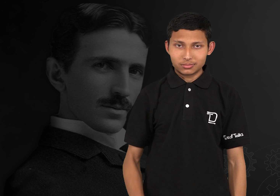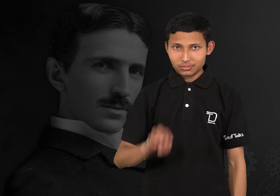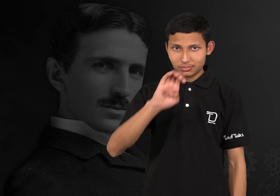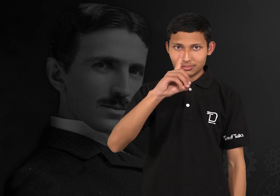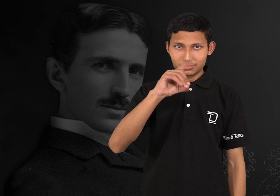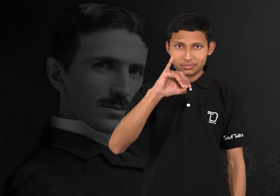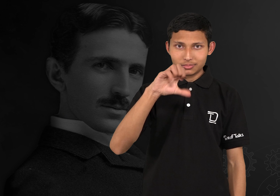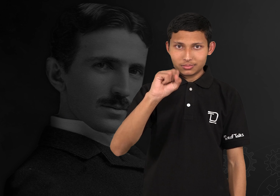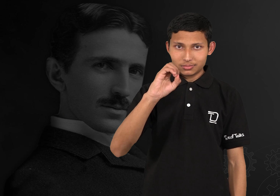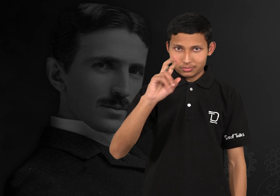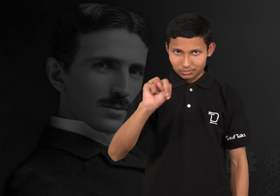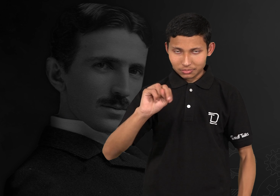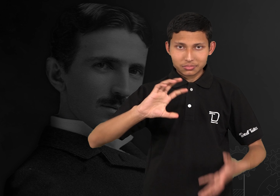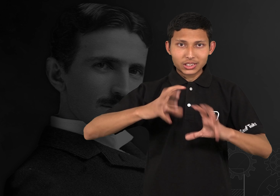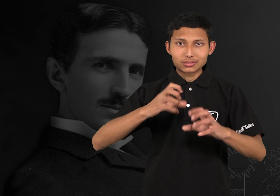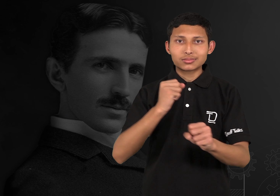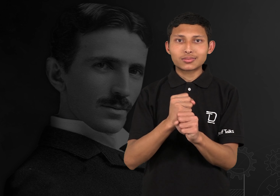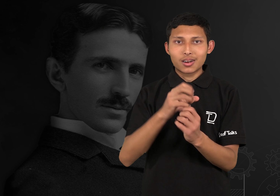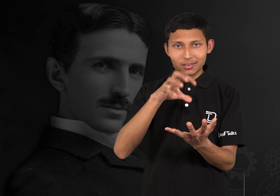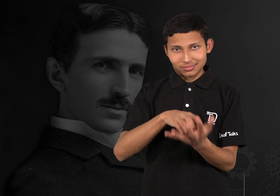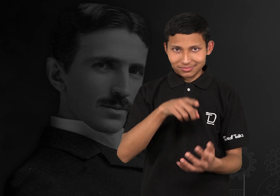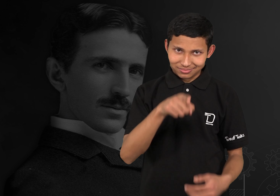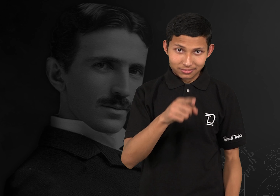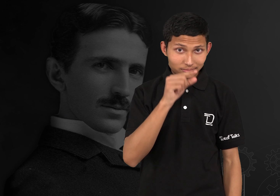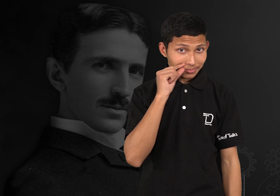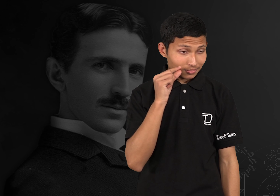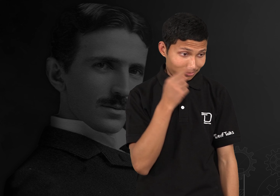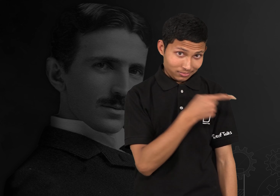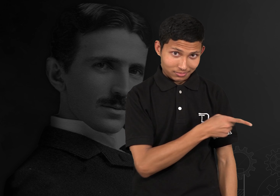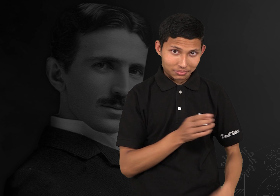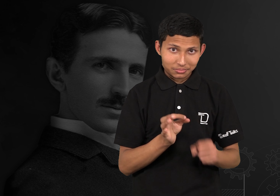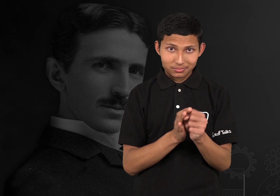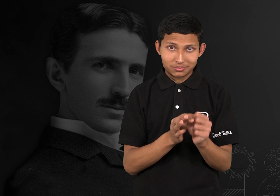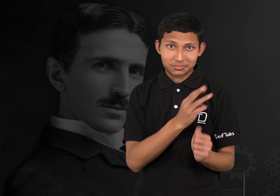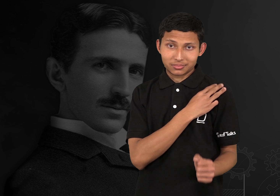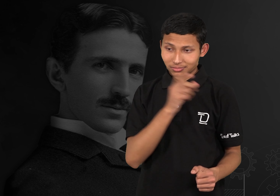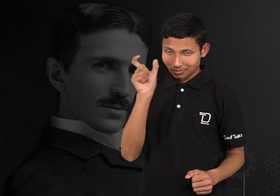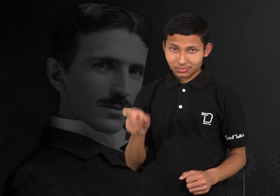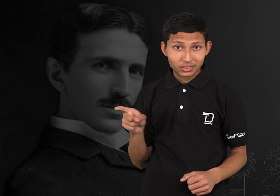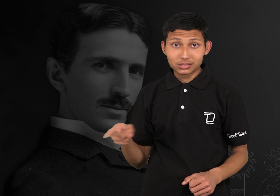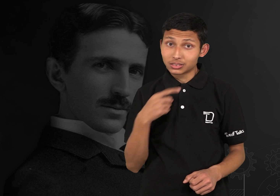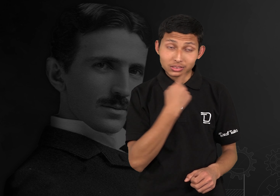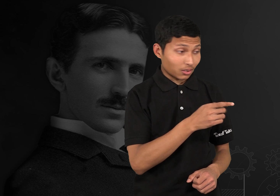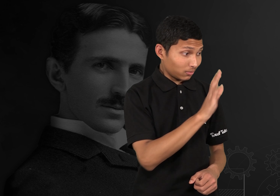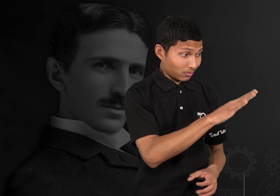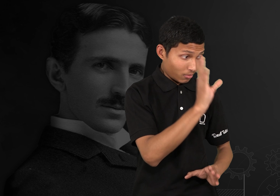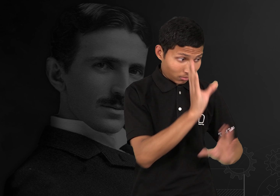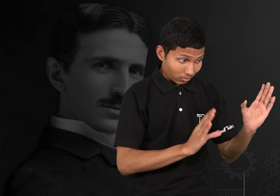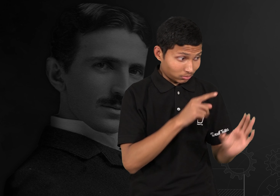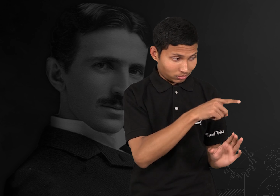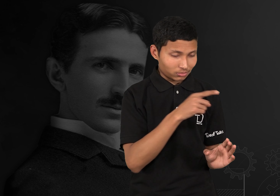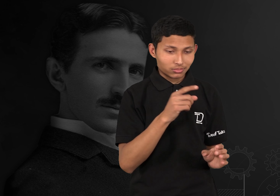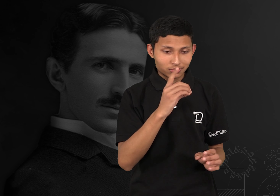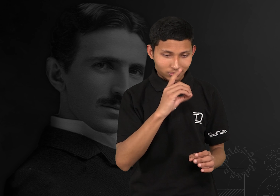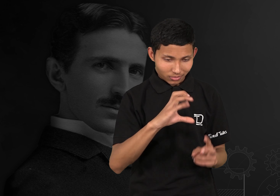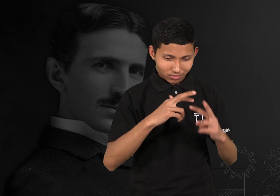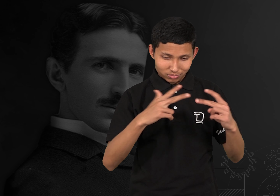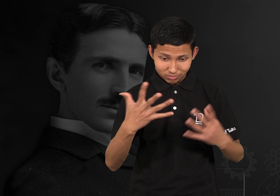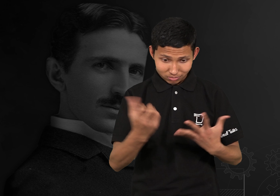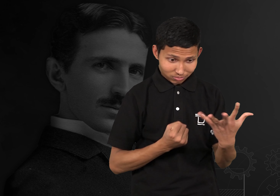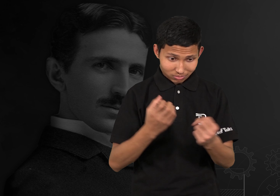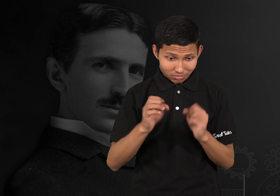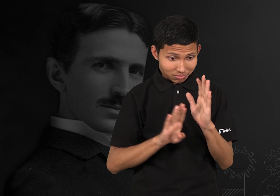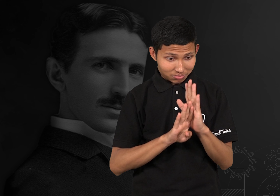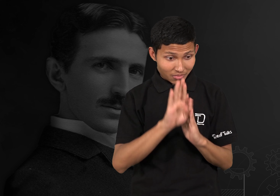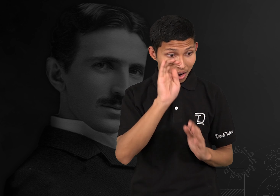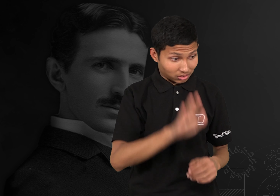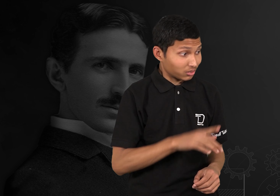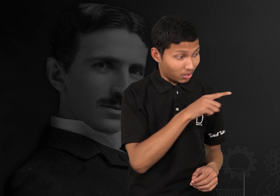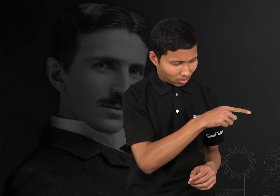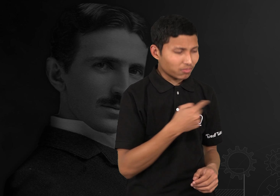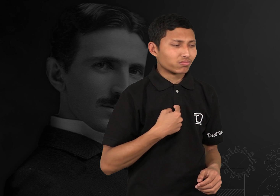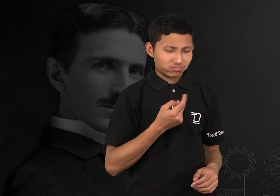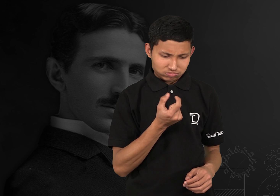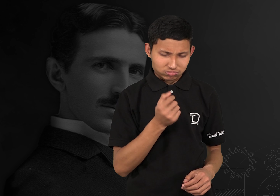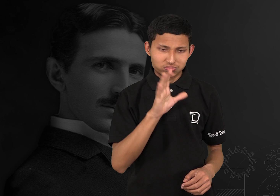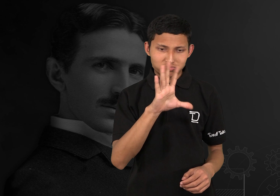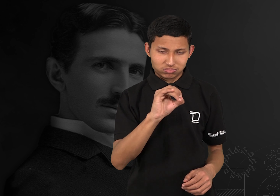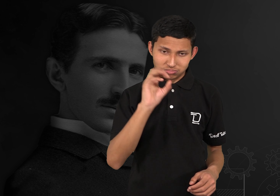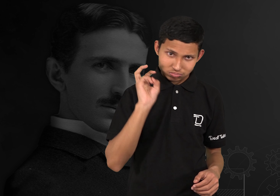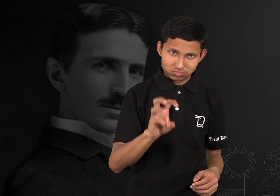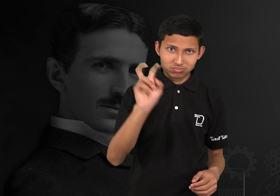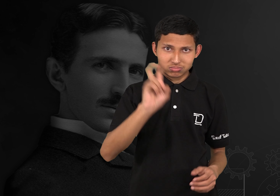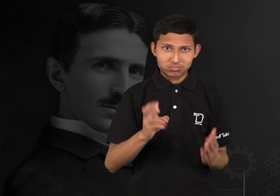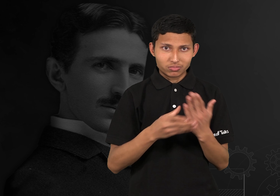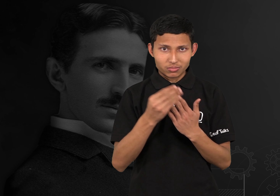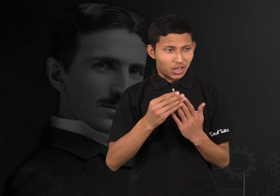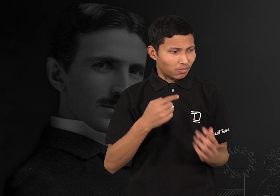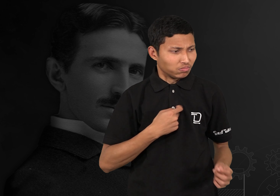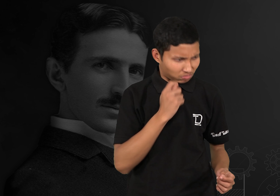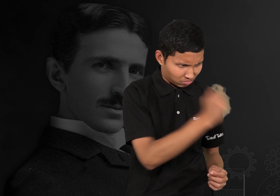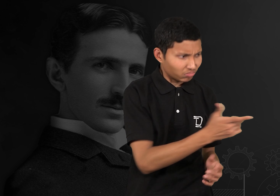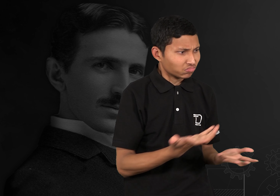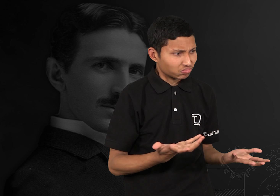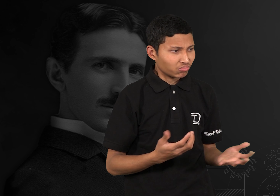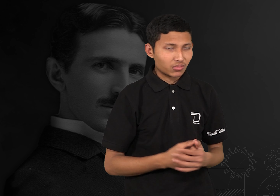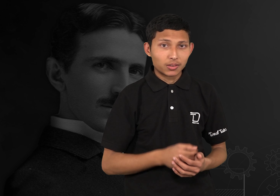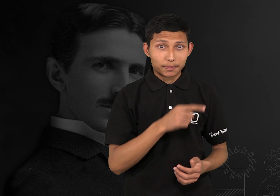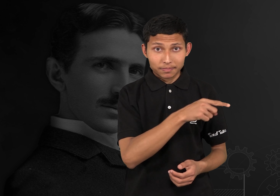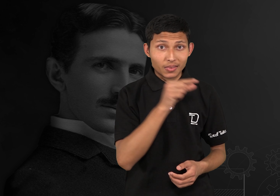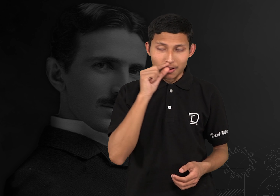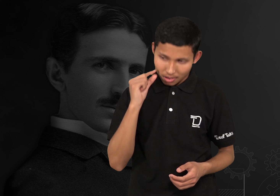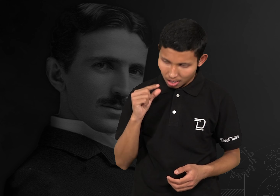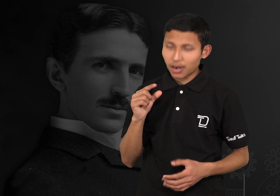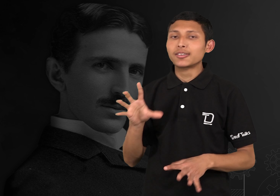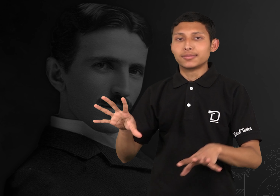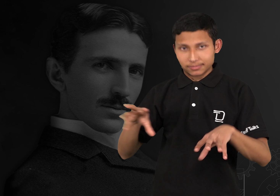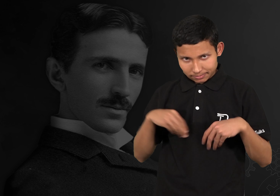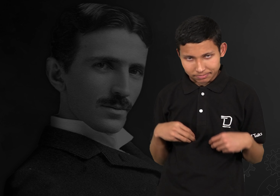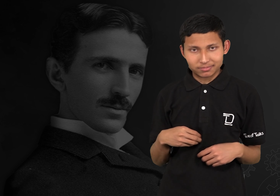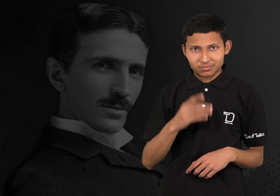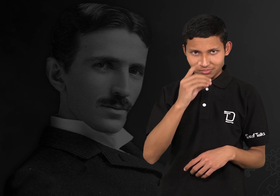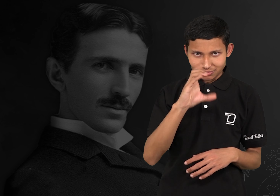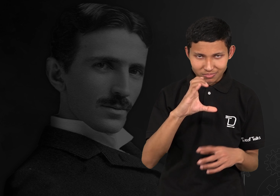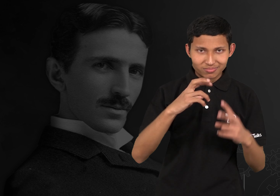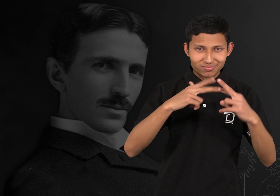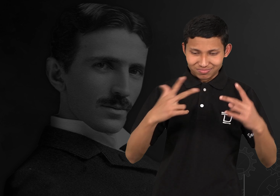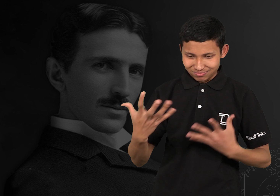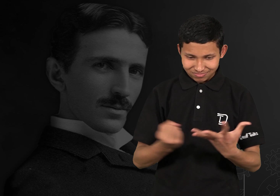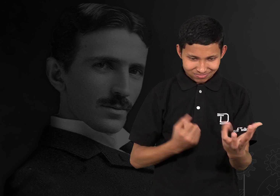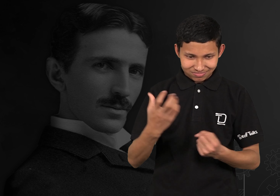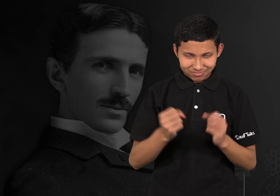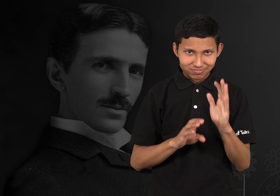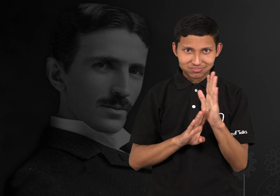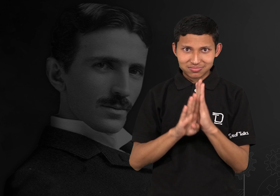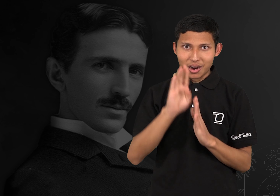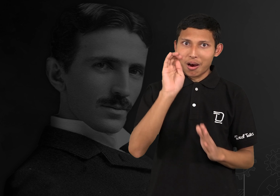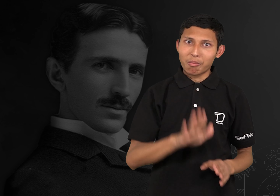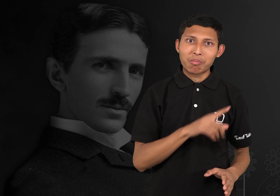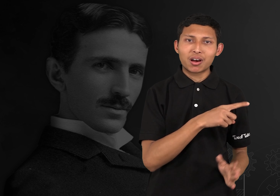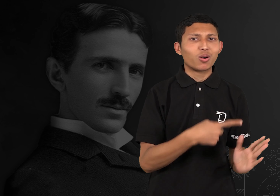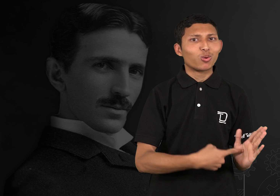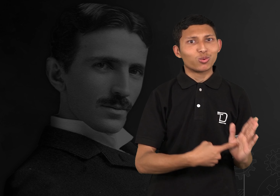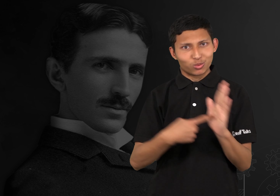A manager at Edison's company offered Tesla a $50,000 bonus if he could improve some machines that ran on DC.